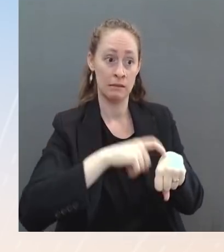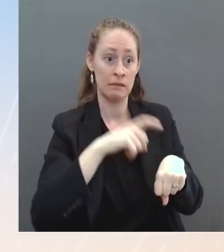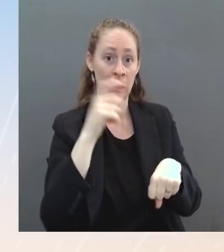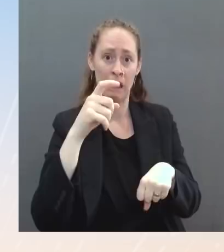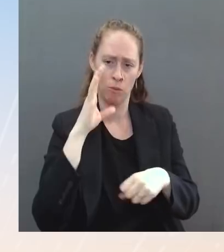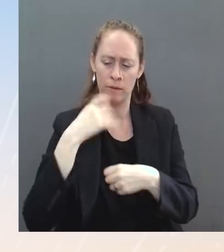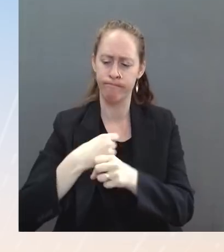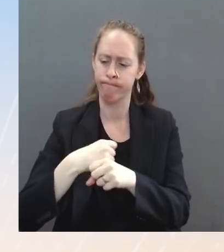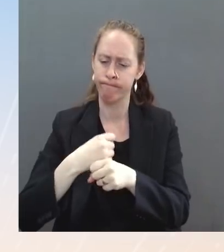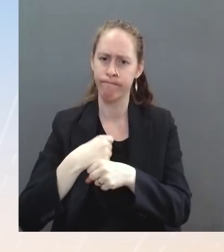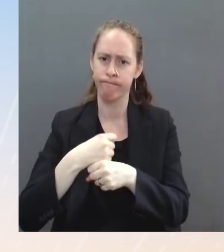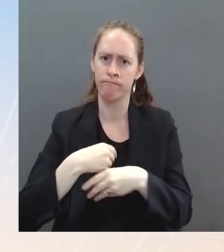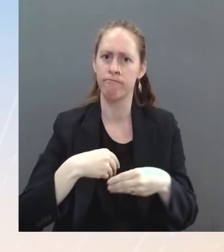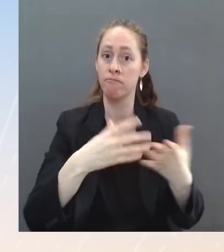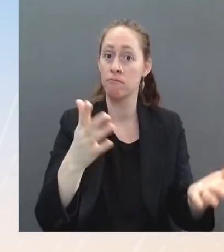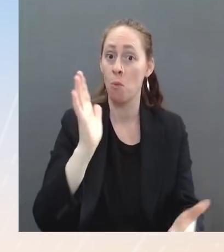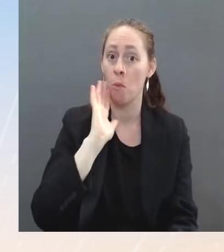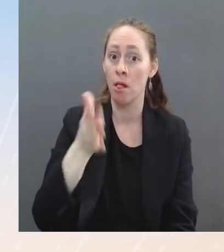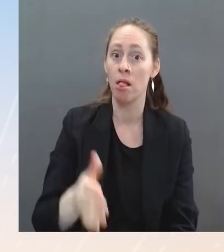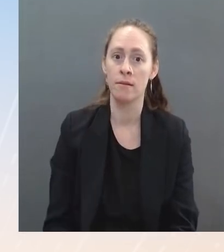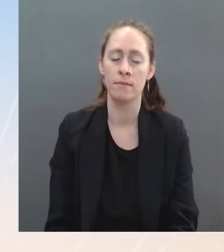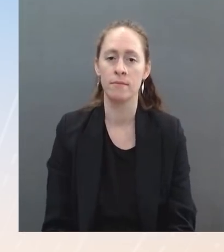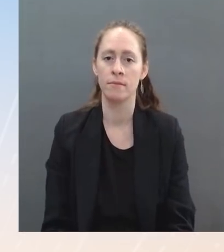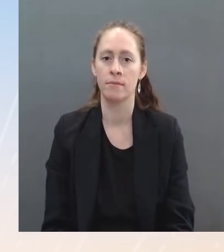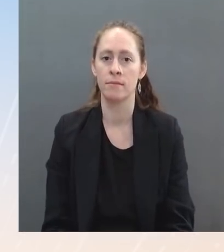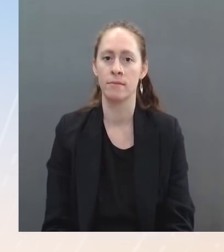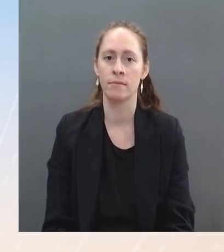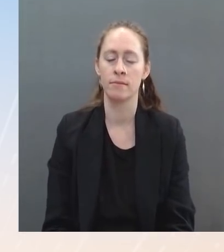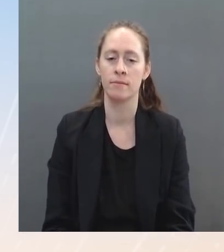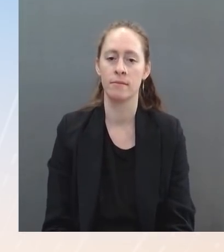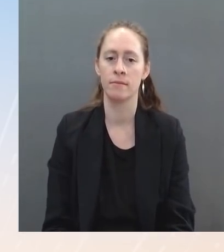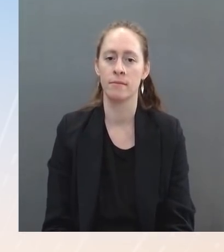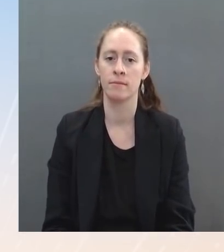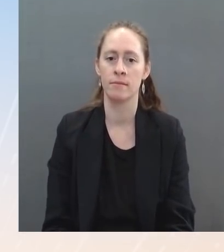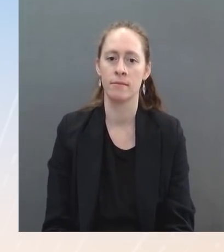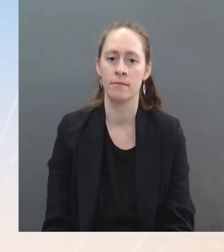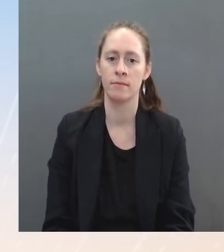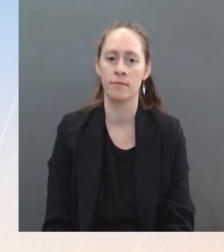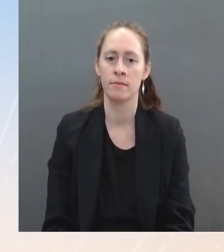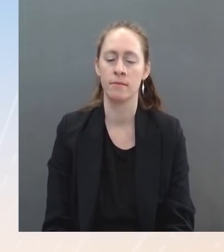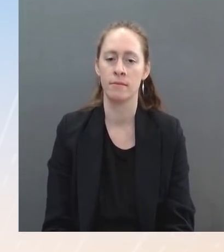And so, the "use or lose it" approach is consistent in the sense